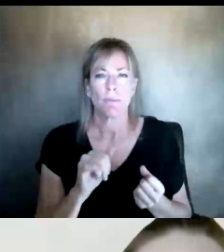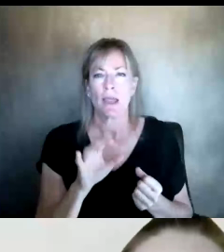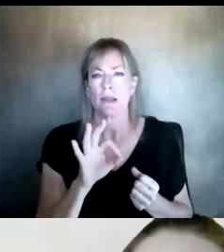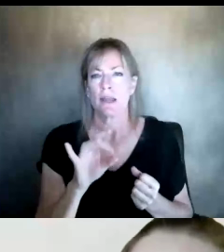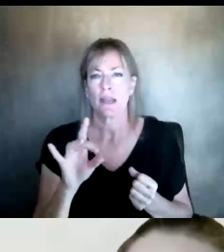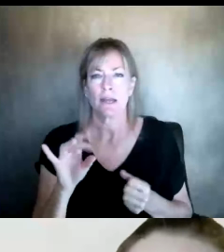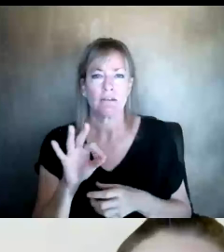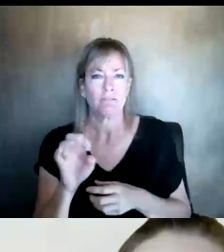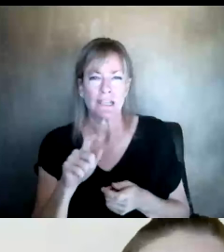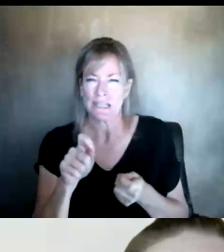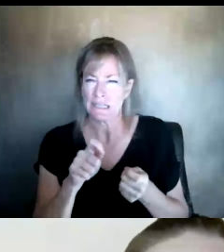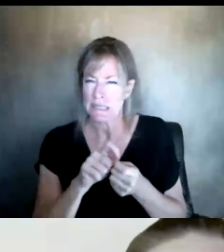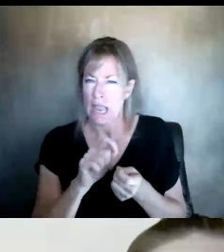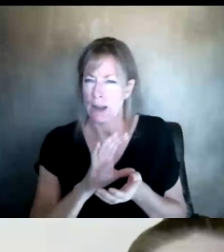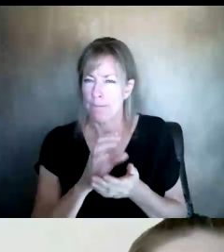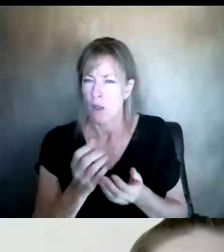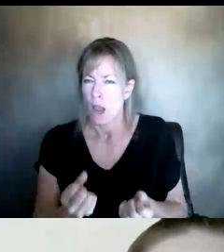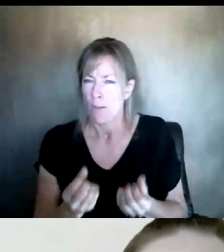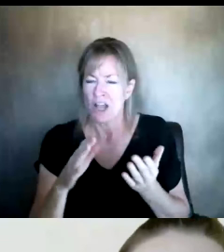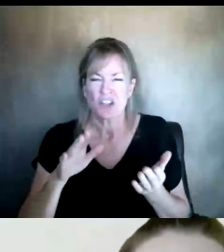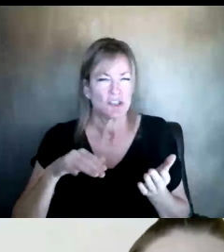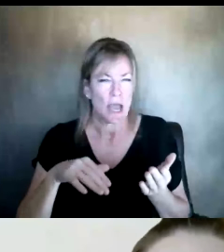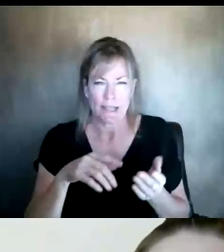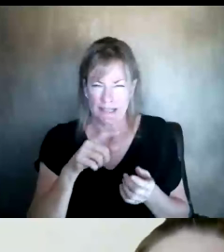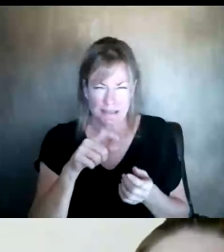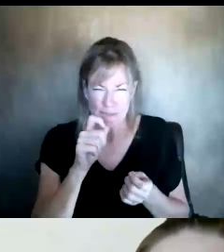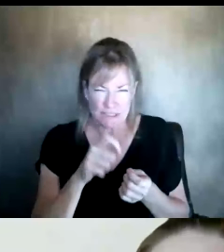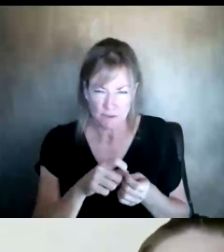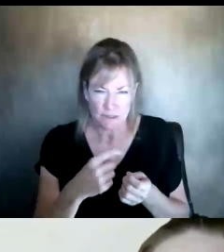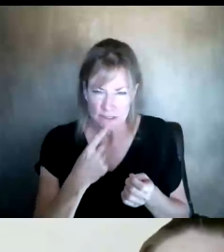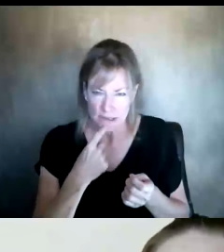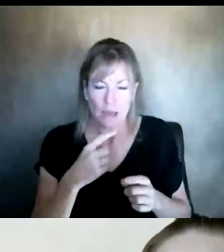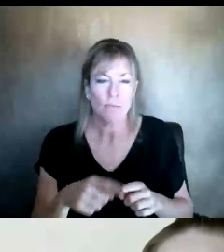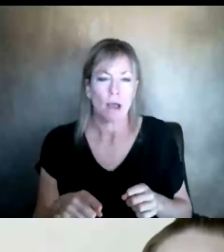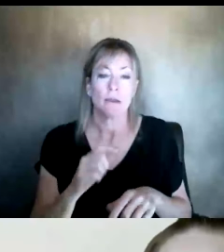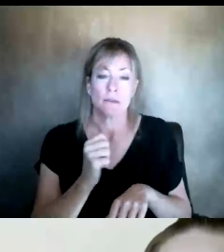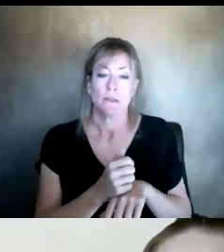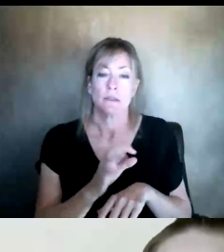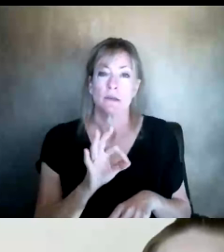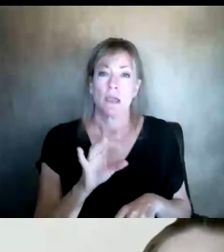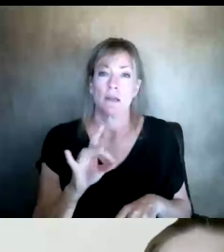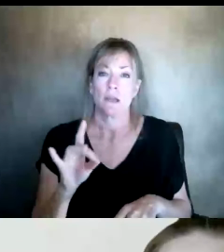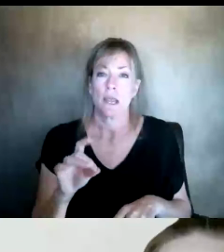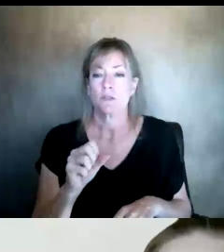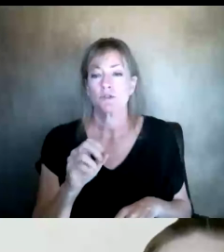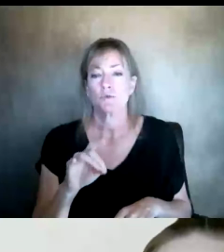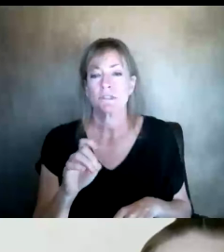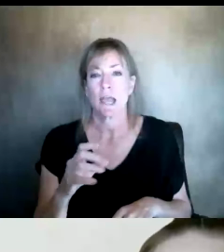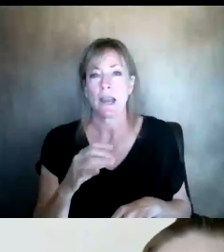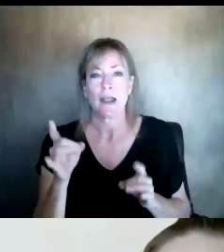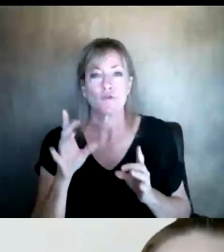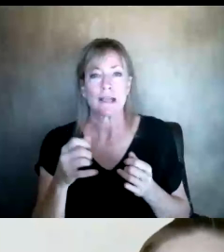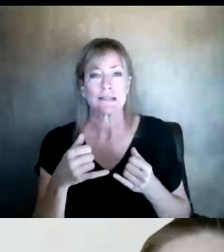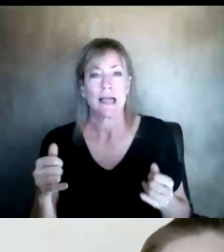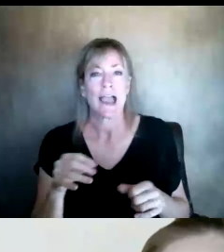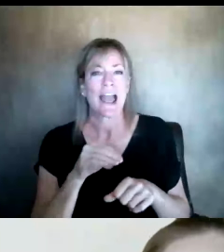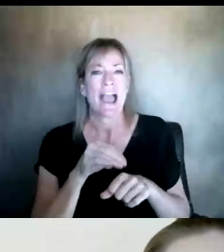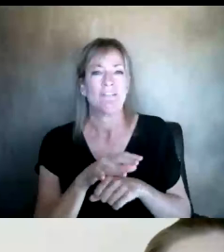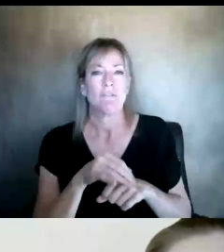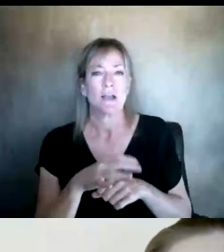AMOUNT IS NOT THERE. IT ALSO SETS UP A ADVISORY THAT MUST GIVE